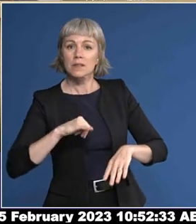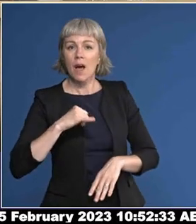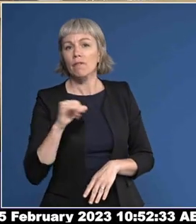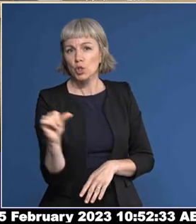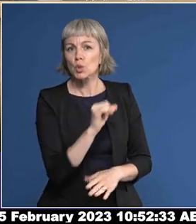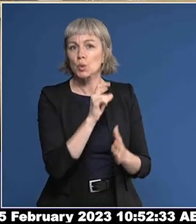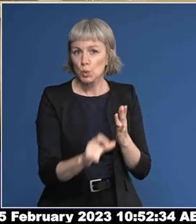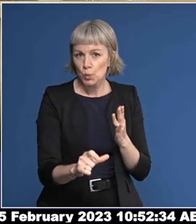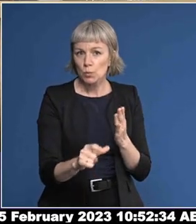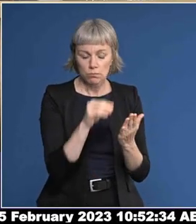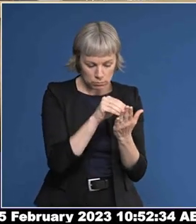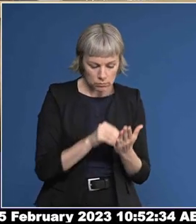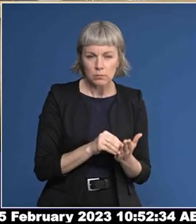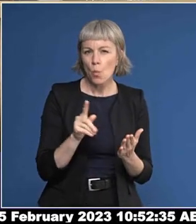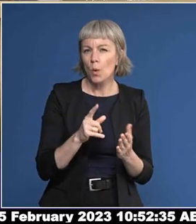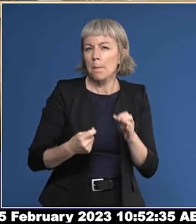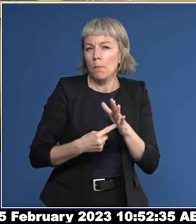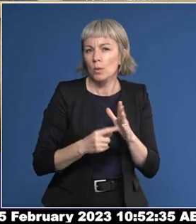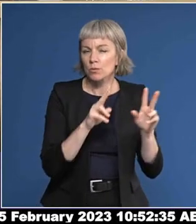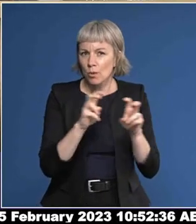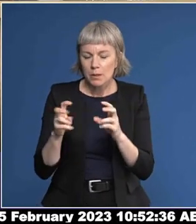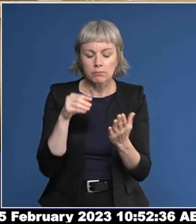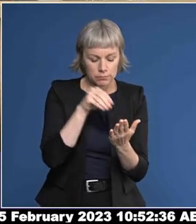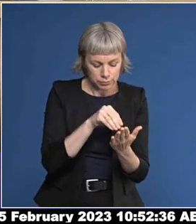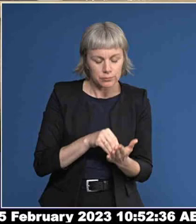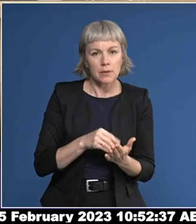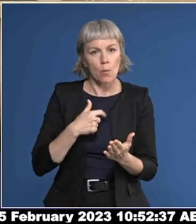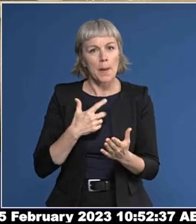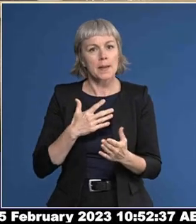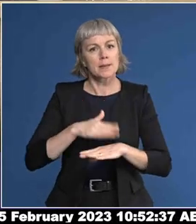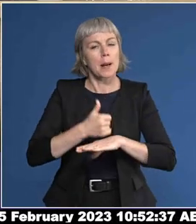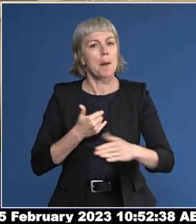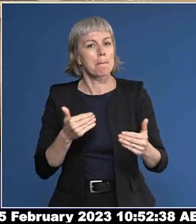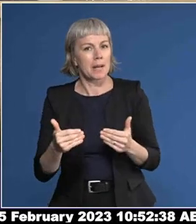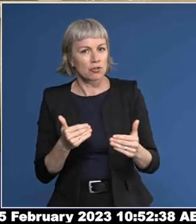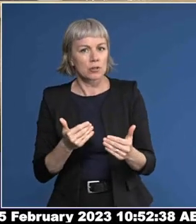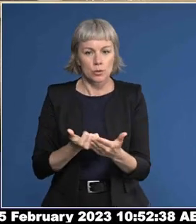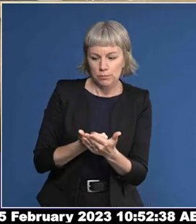So it does sit outside the recommendations of the funding model, but that's something that we have decided is necessary.